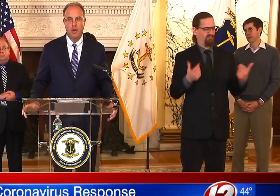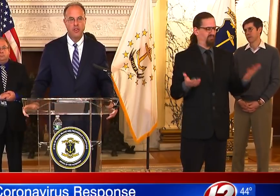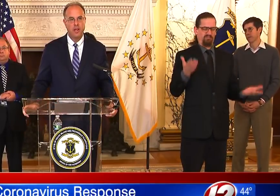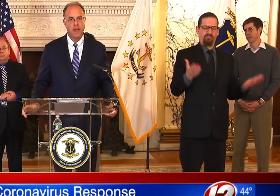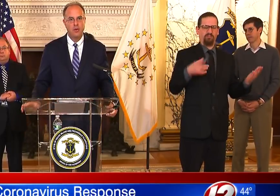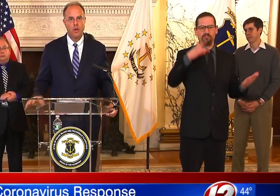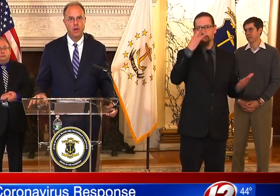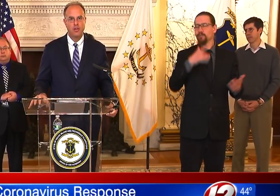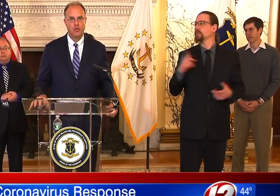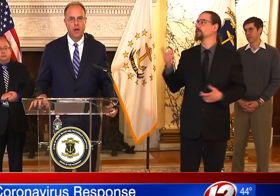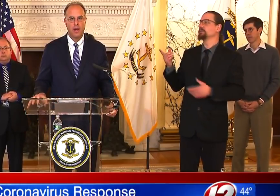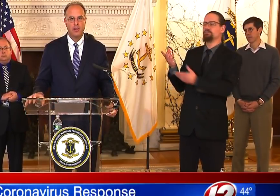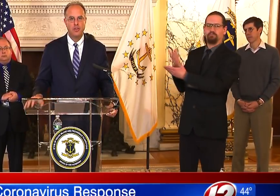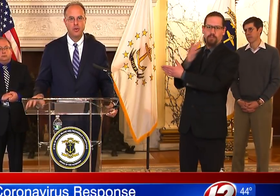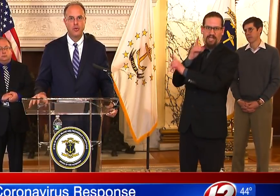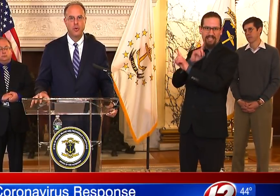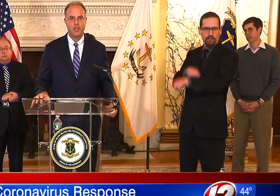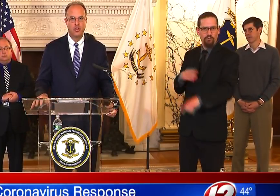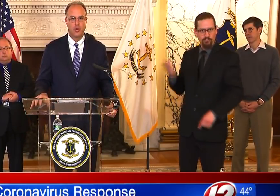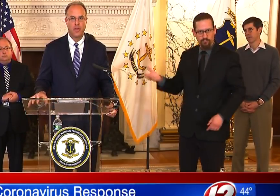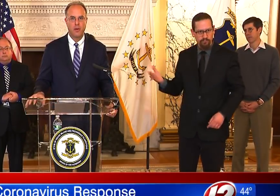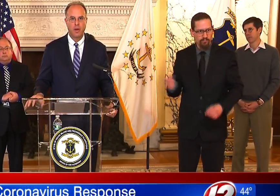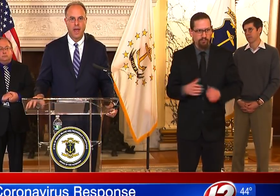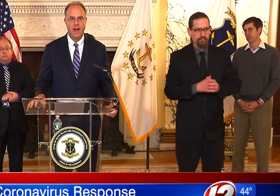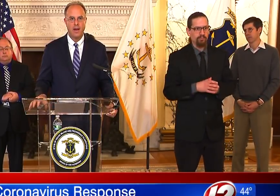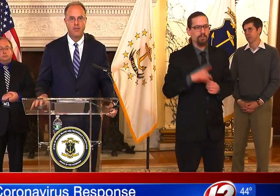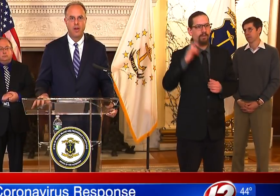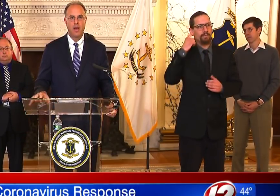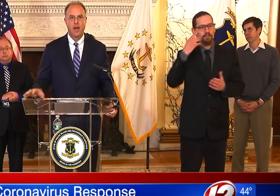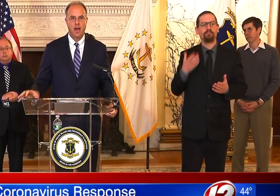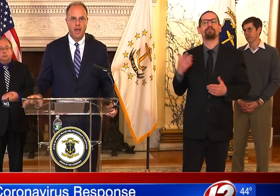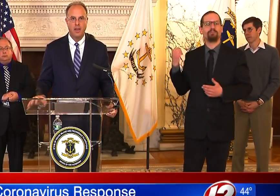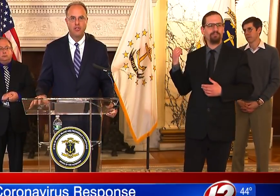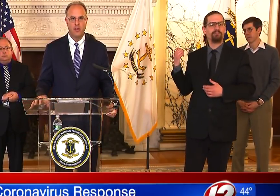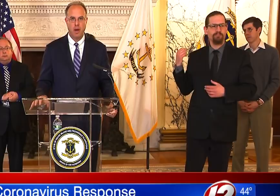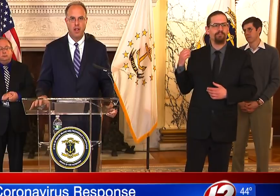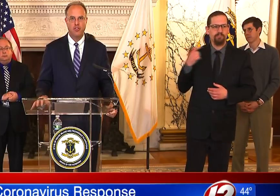STEPHANIE HANDLE THAT.